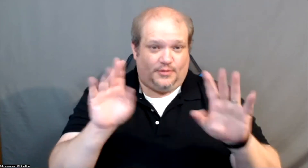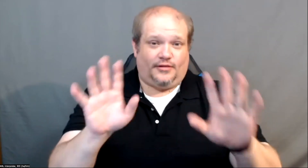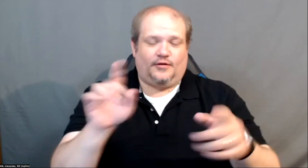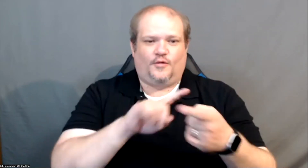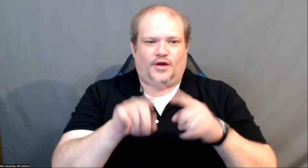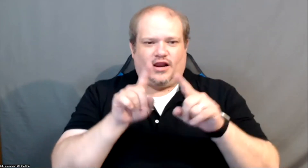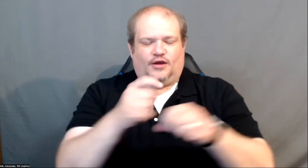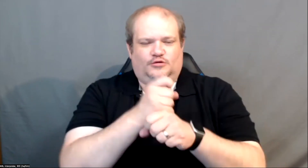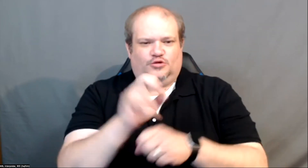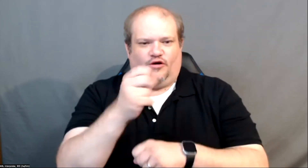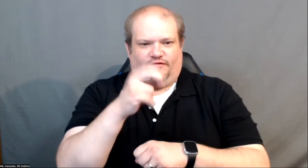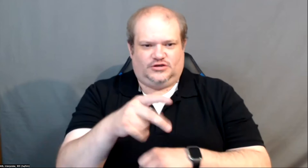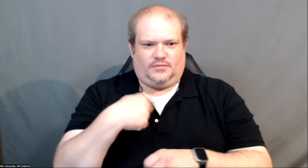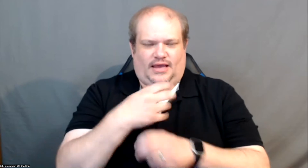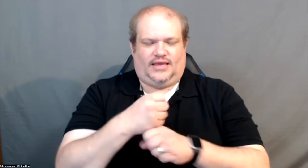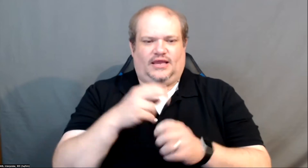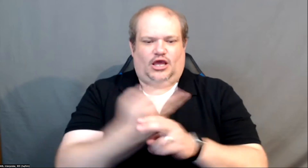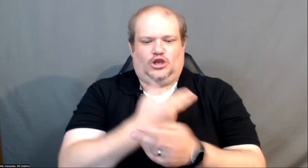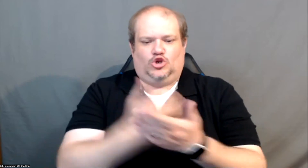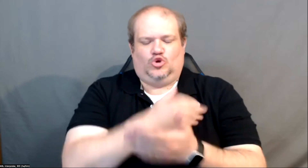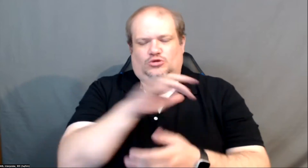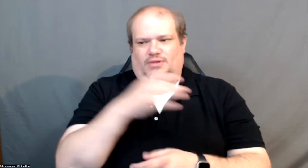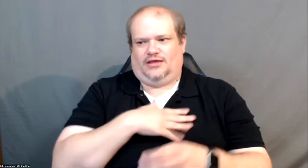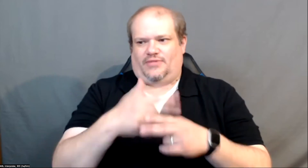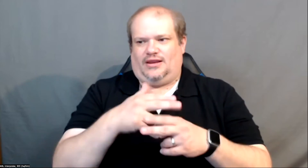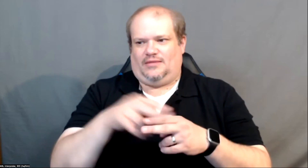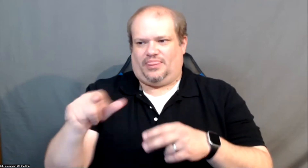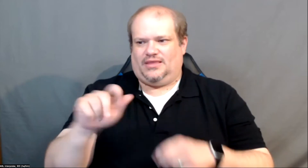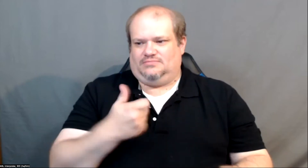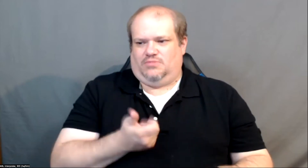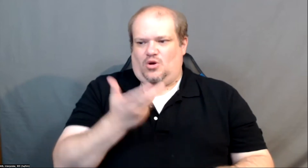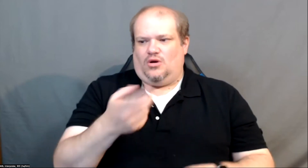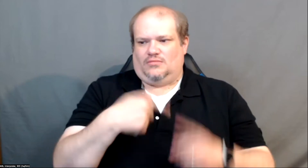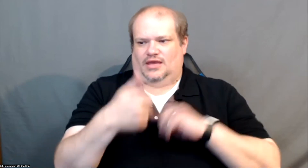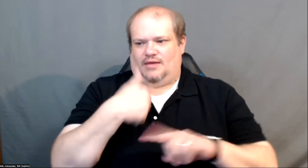shops, I get like a new reiteration of my name. And so this poem came forth from looking